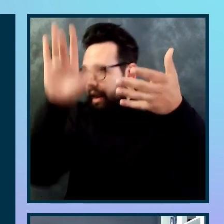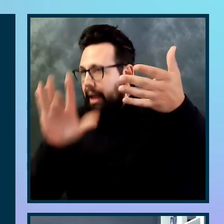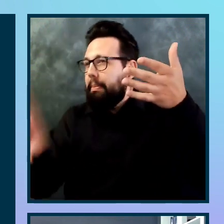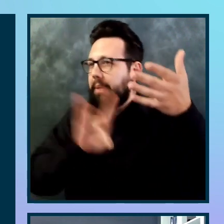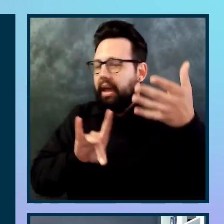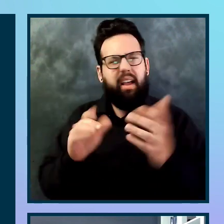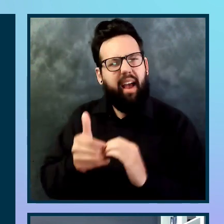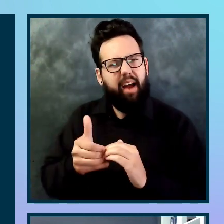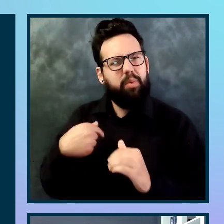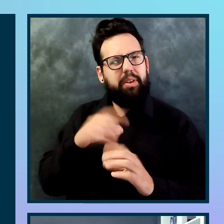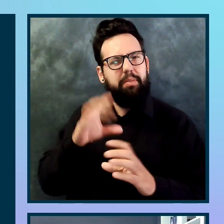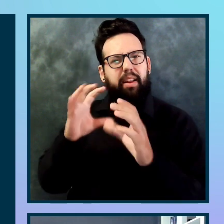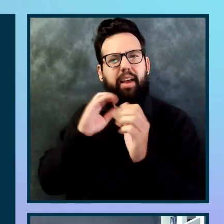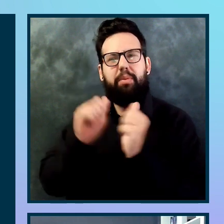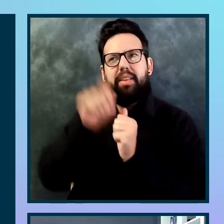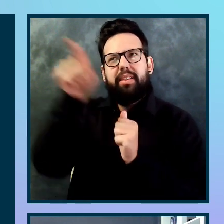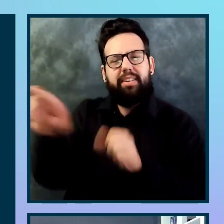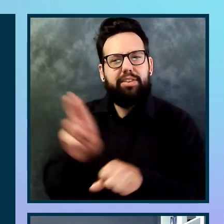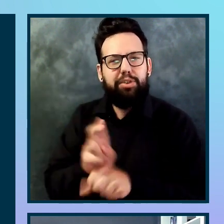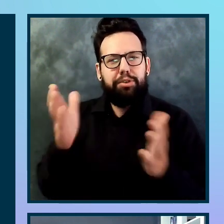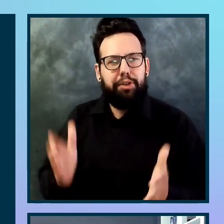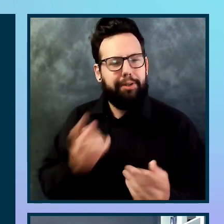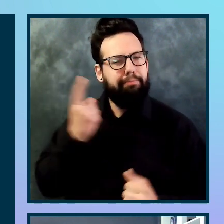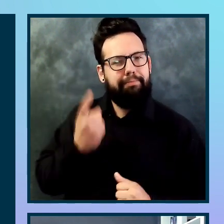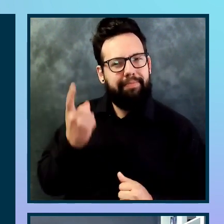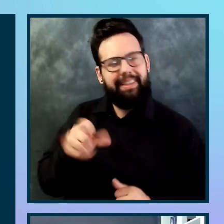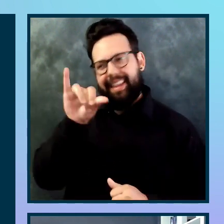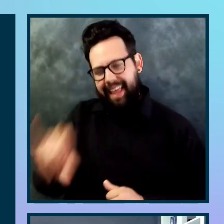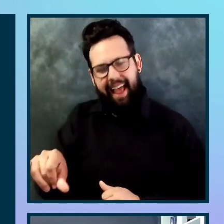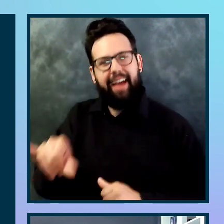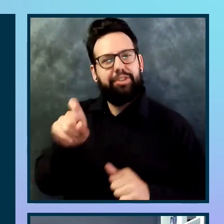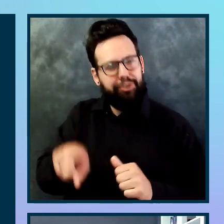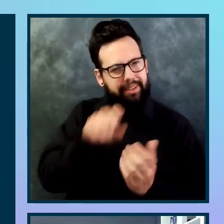Again, those decisions should be communicated, should be documented before we even start developing this component.